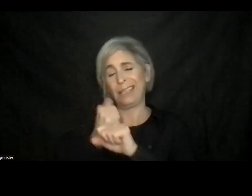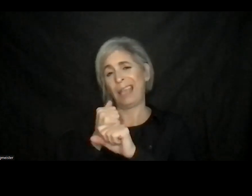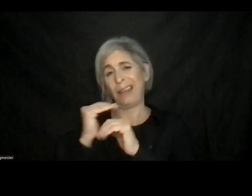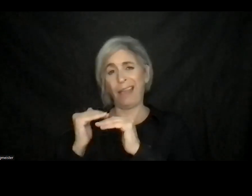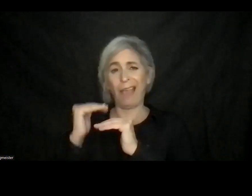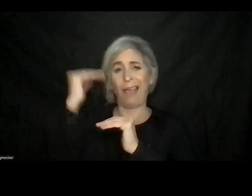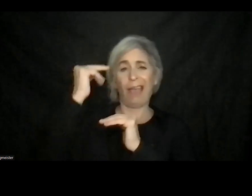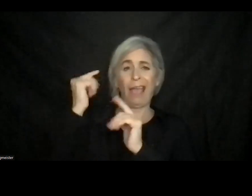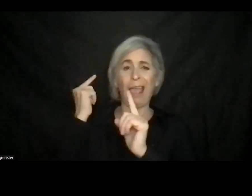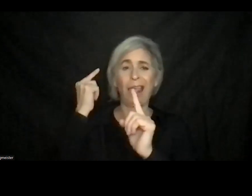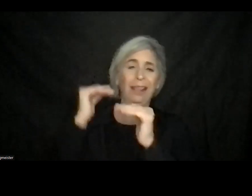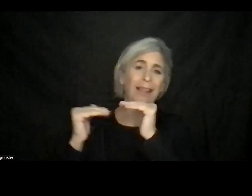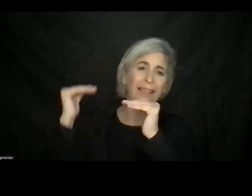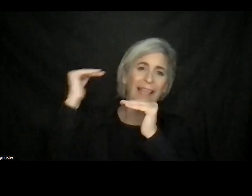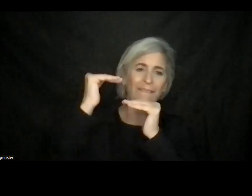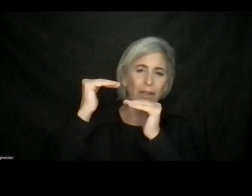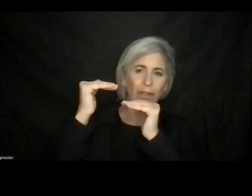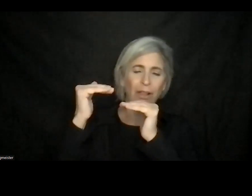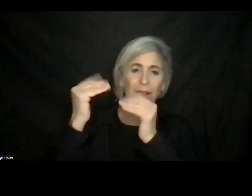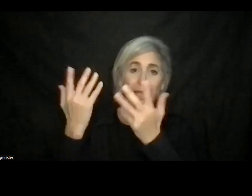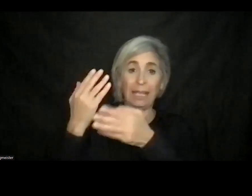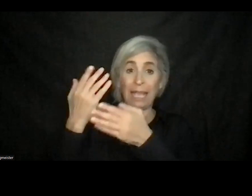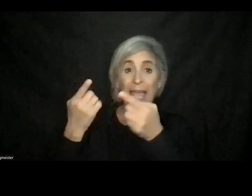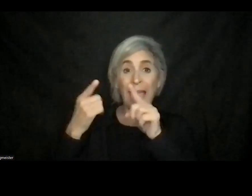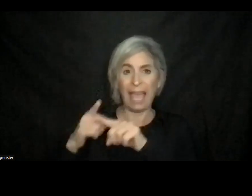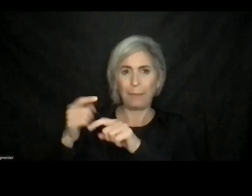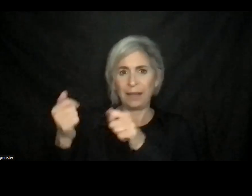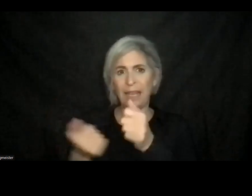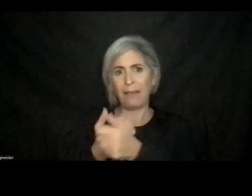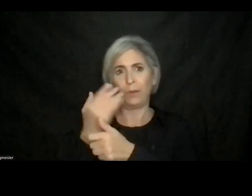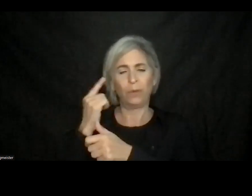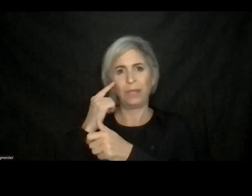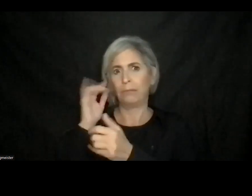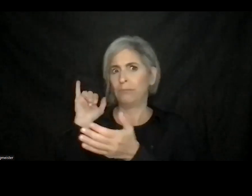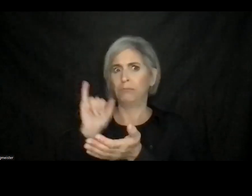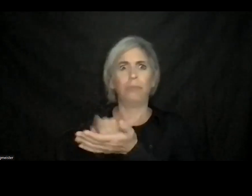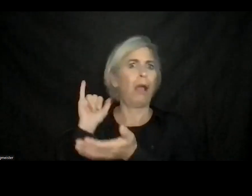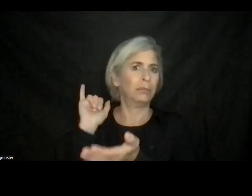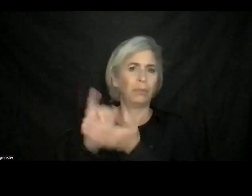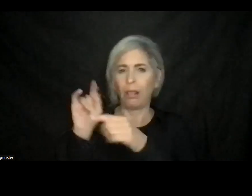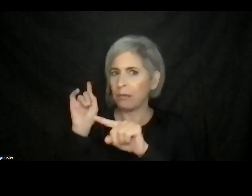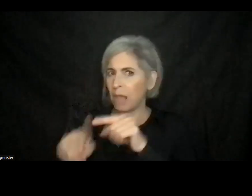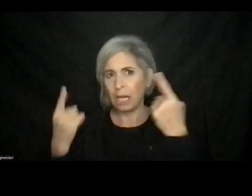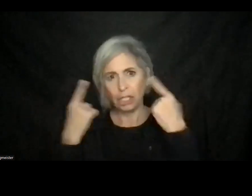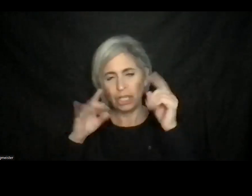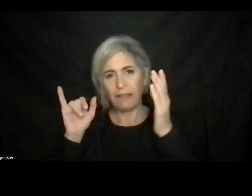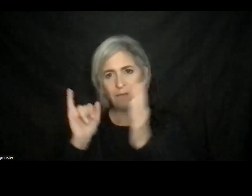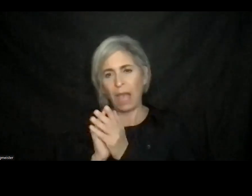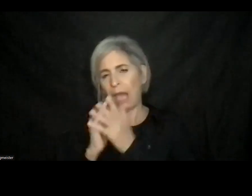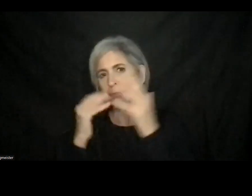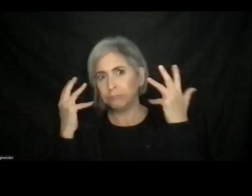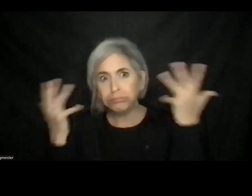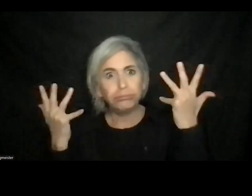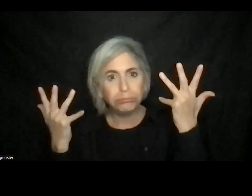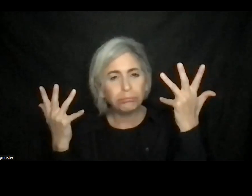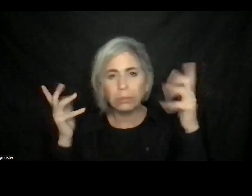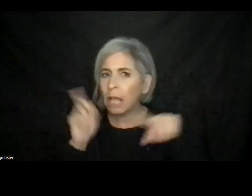consequence is everyone thinks that's impossible. This standard is impossible. Forget it.